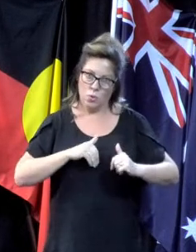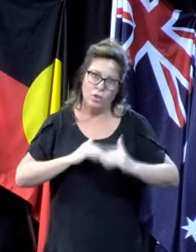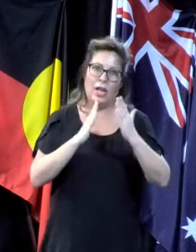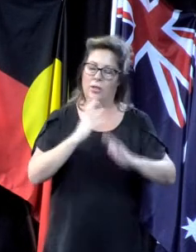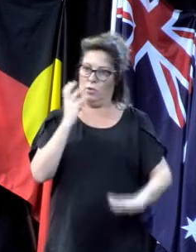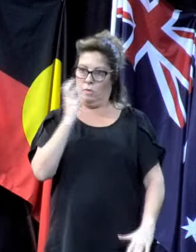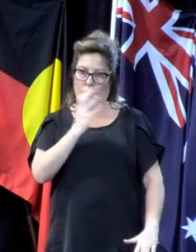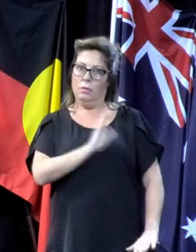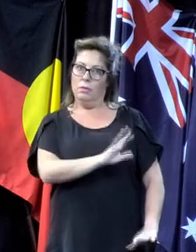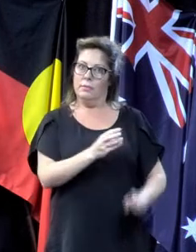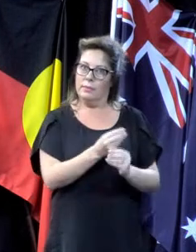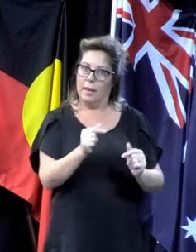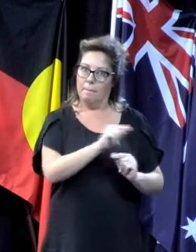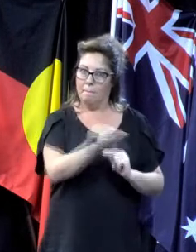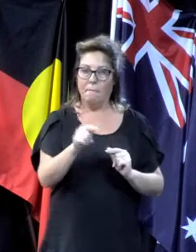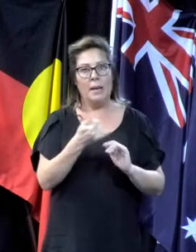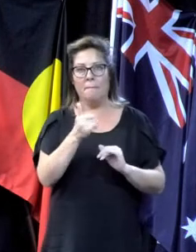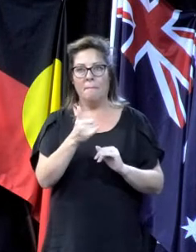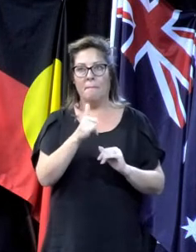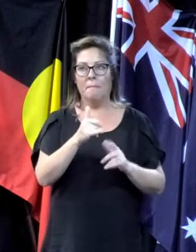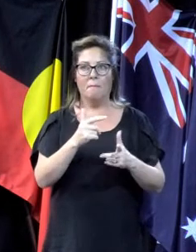and some of that may be related to disability.